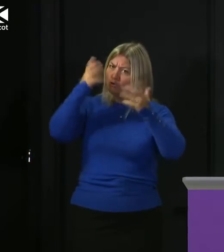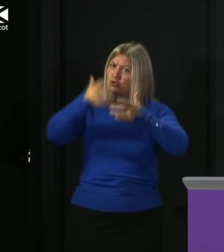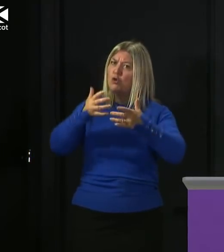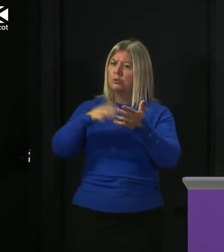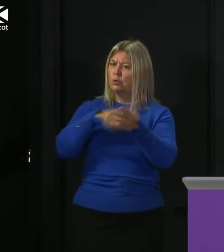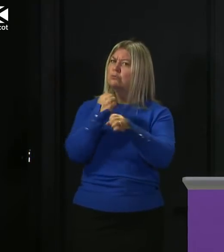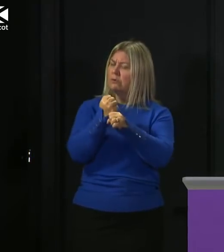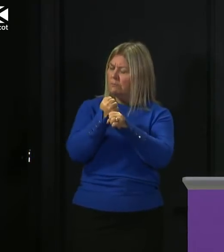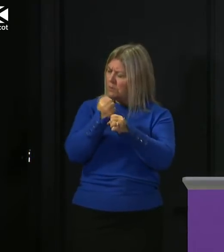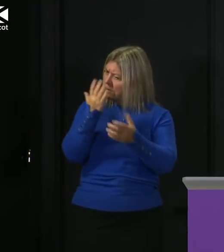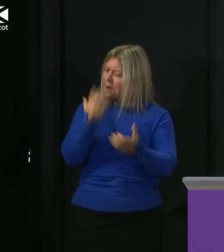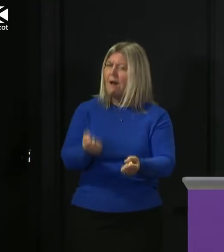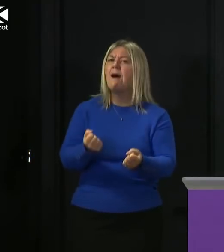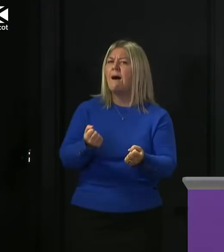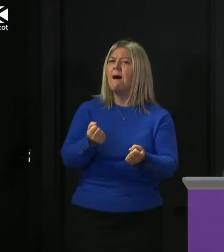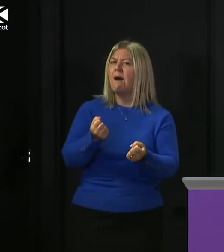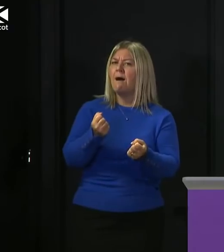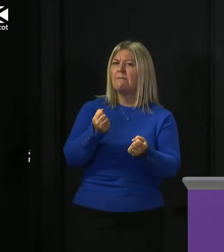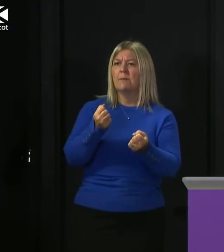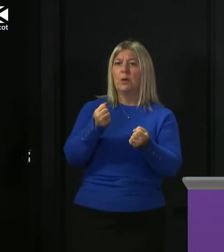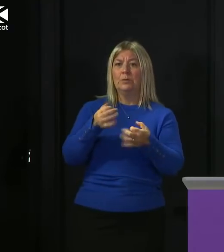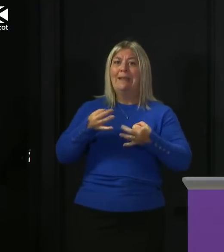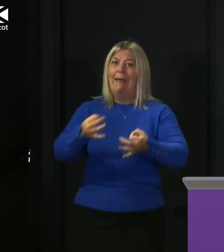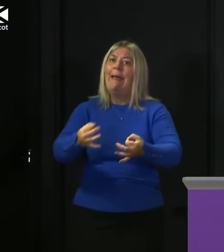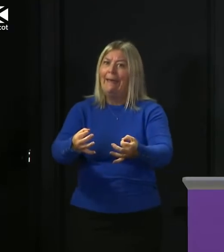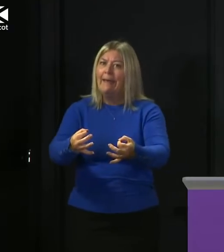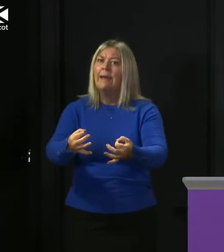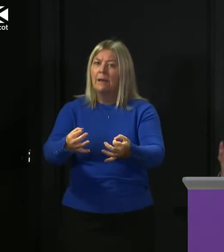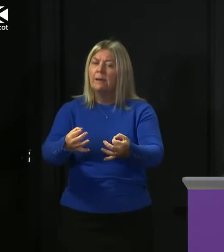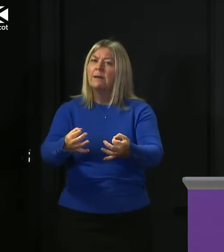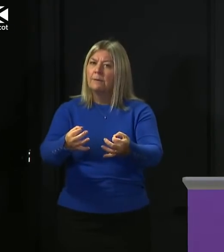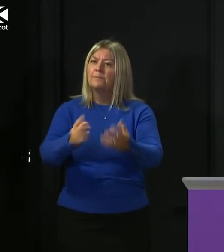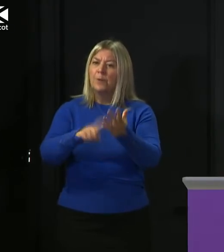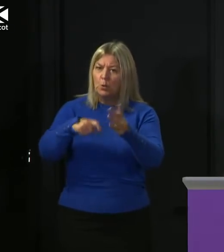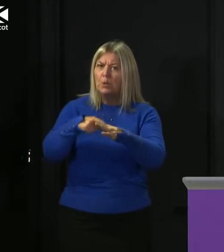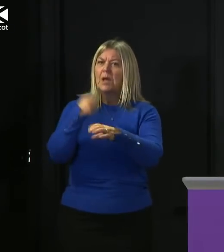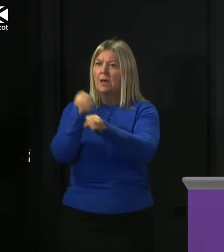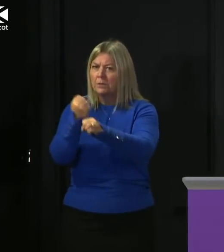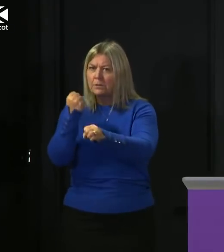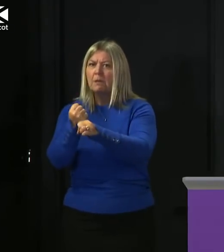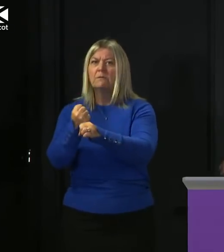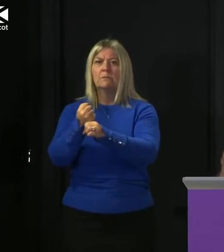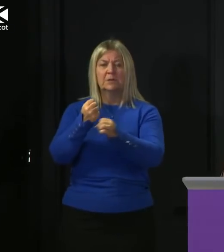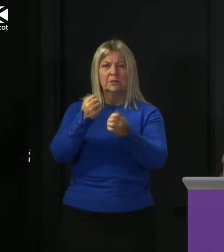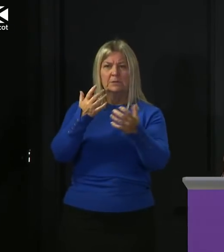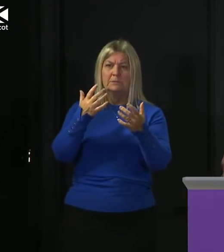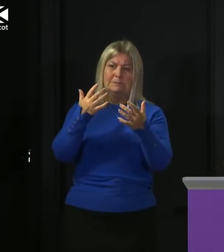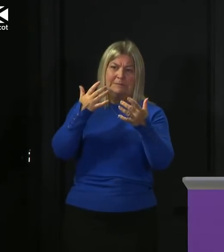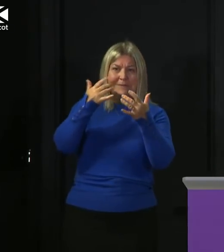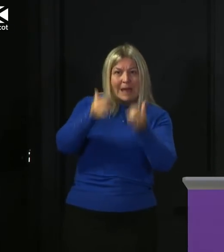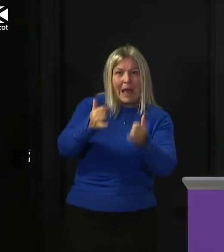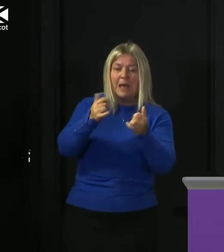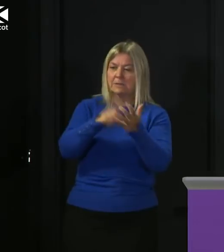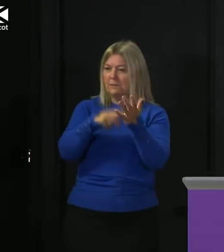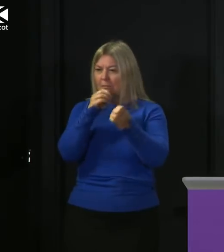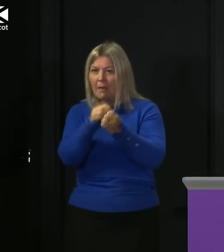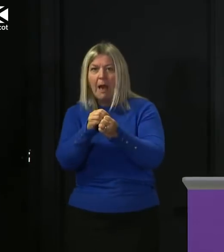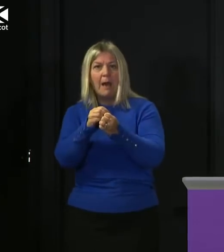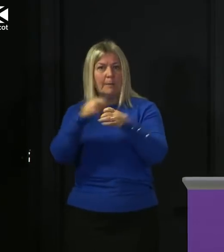had about backlogs and turnaround times in the UK Government, UK-wide laboratory network.